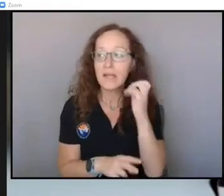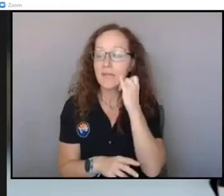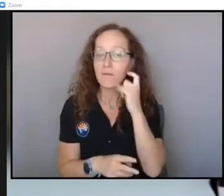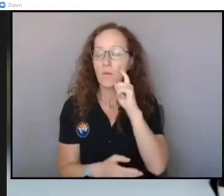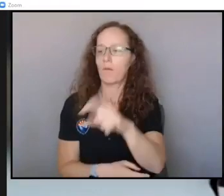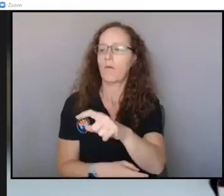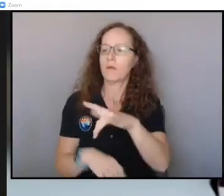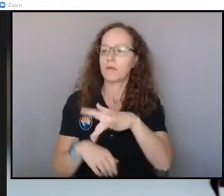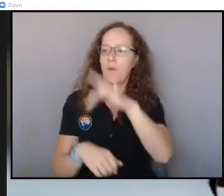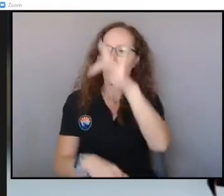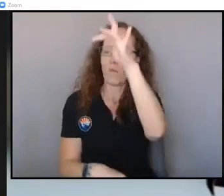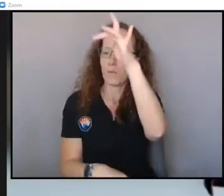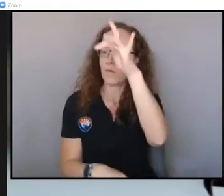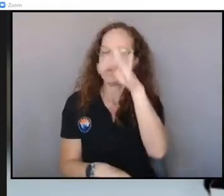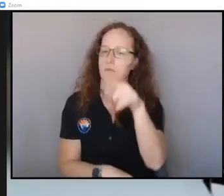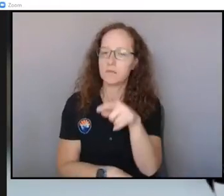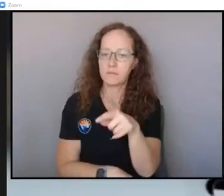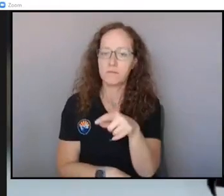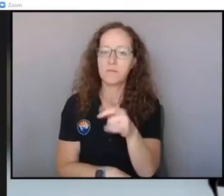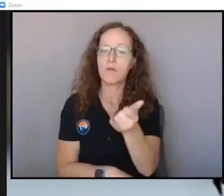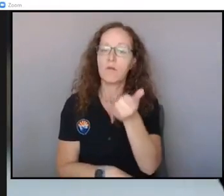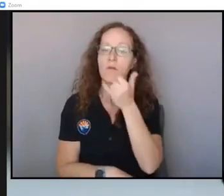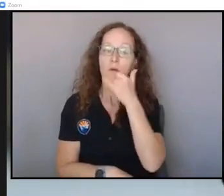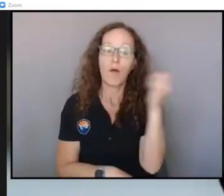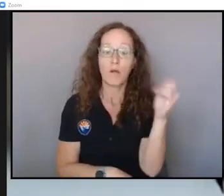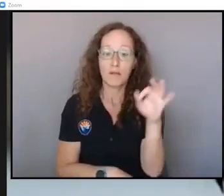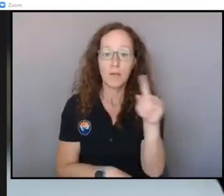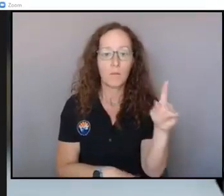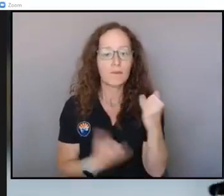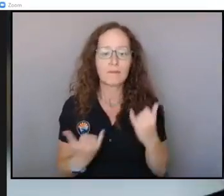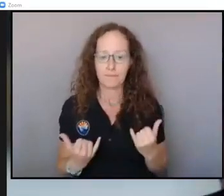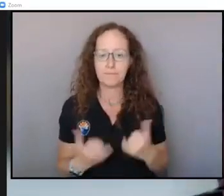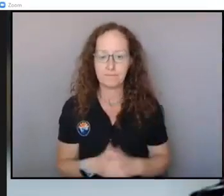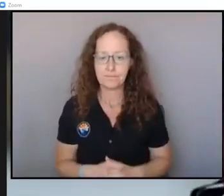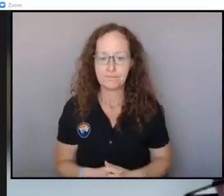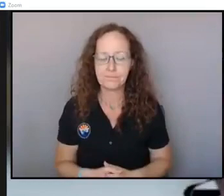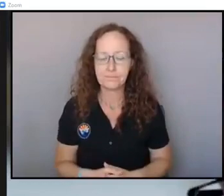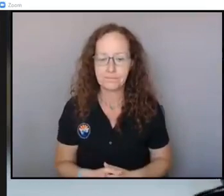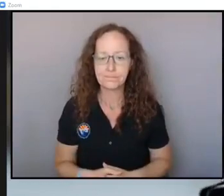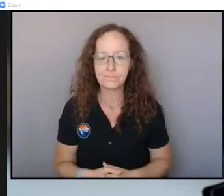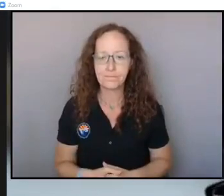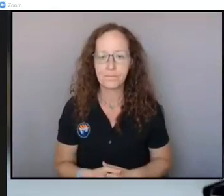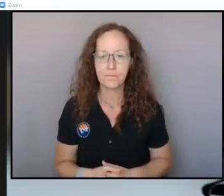ALSO BE AWARE WE HAVE A LOT OF FIRE CREWS AND APPARATUS